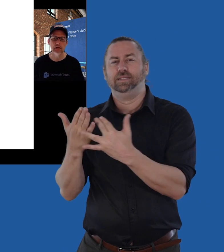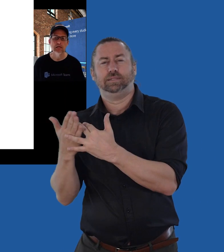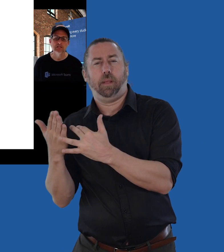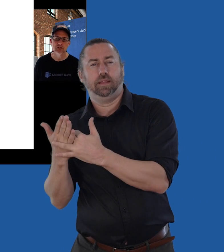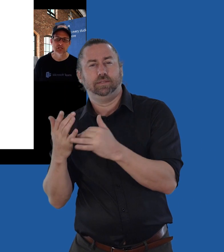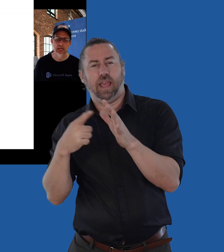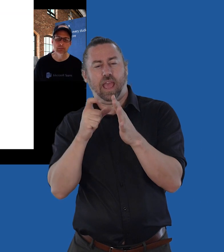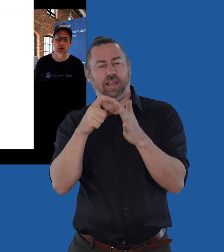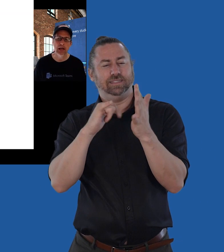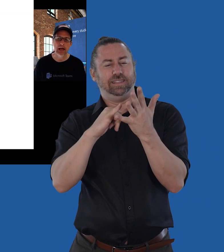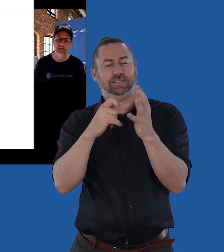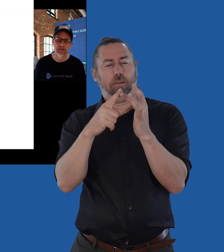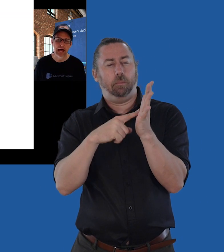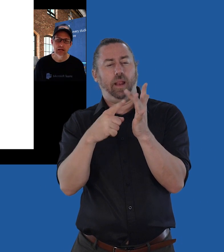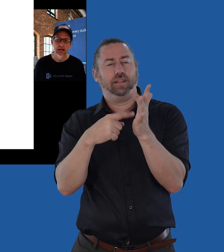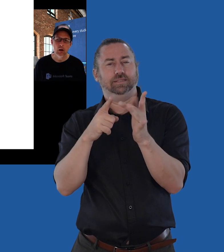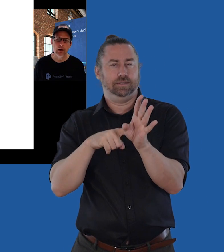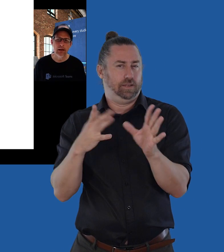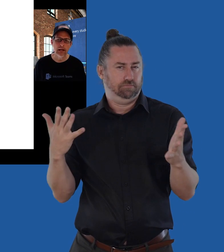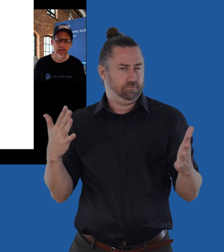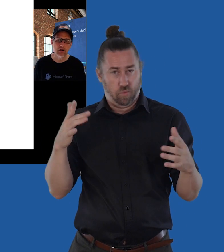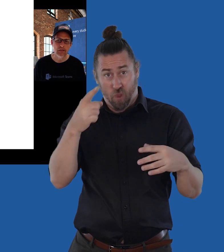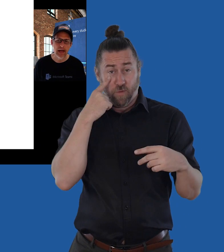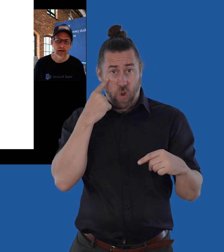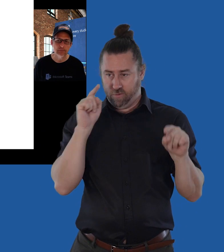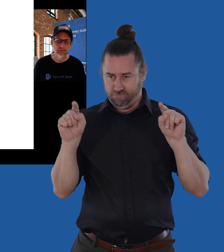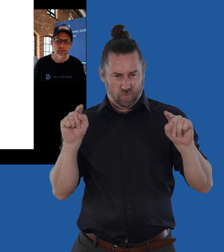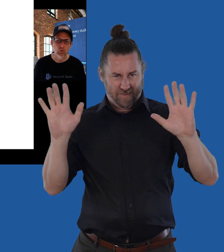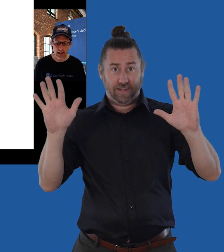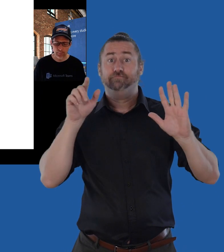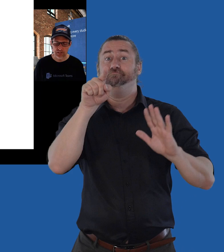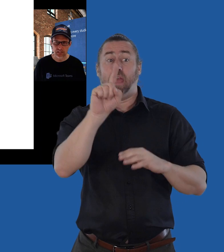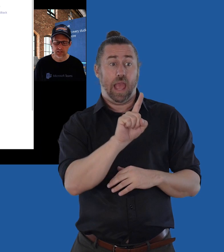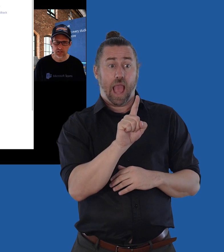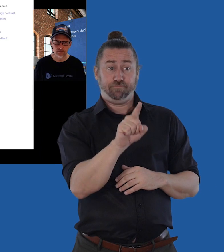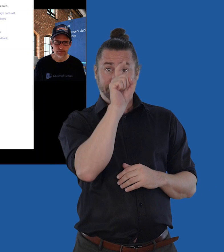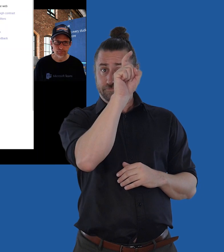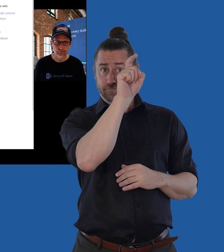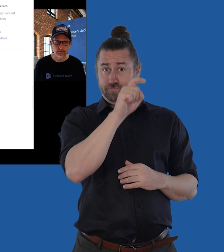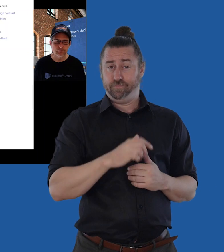so just keep an eye out for that. Now, when I click on that, what happens is,